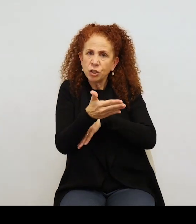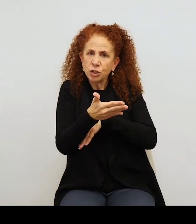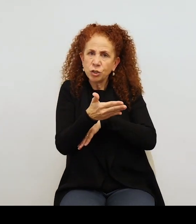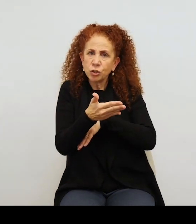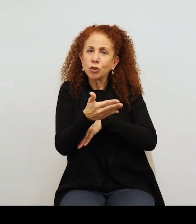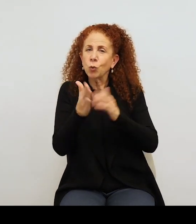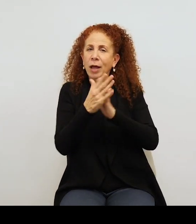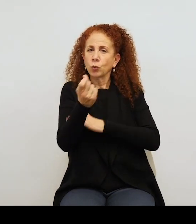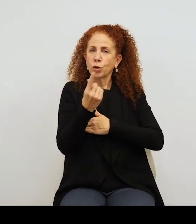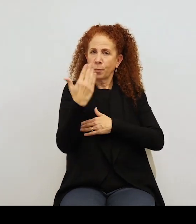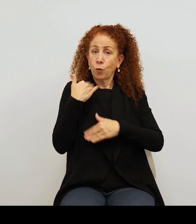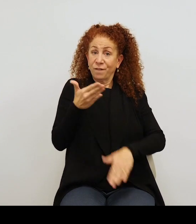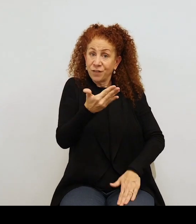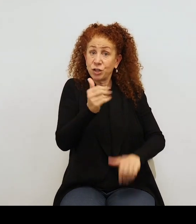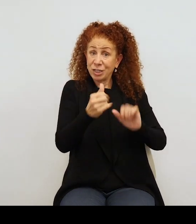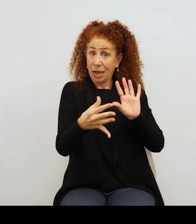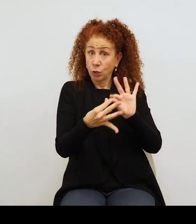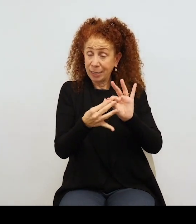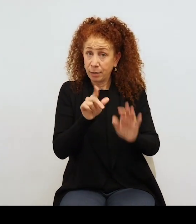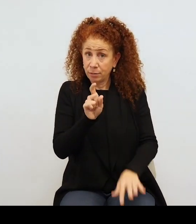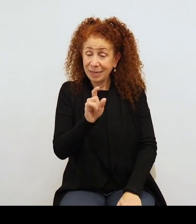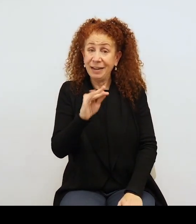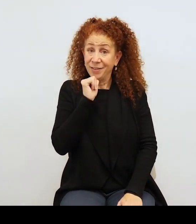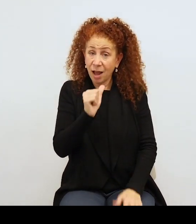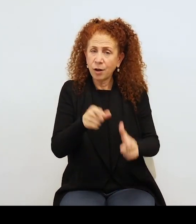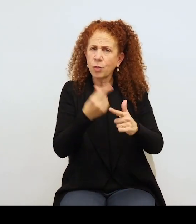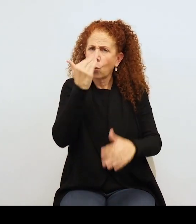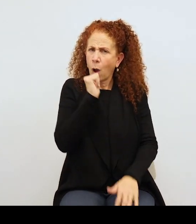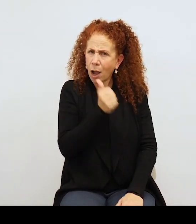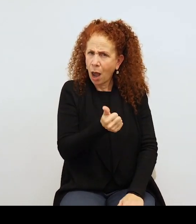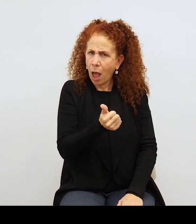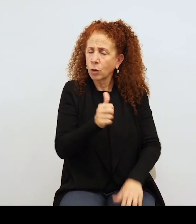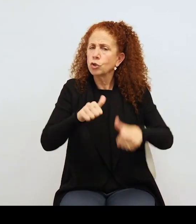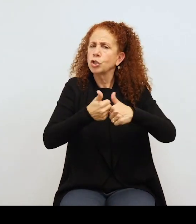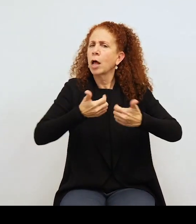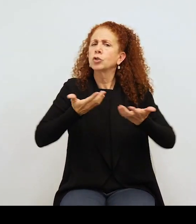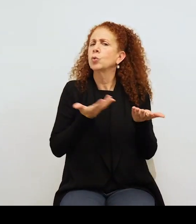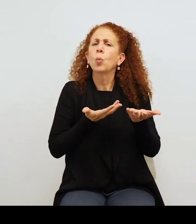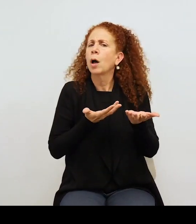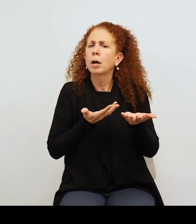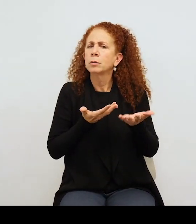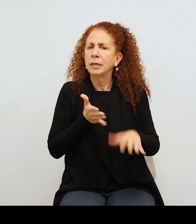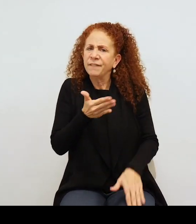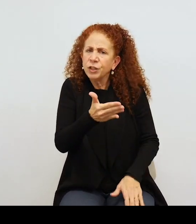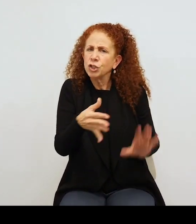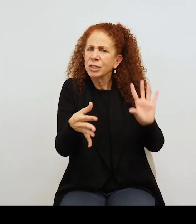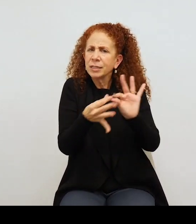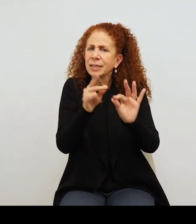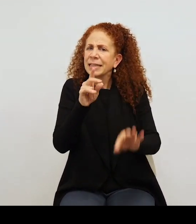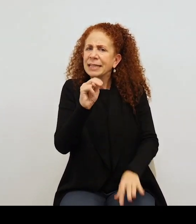And if not, why not? What are the difficulties, say? Perhaps a related question might be,